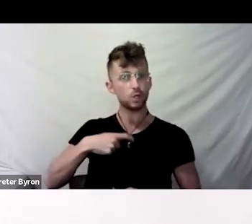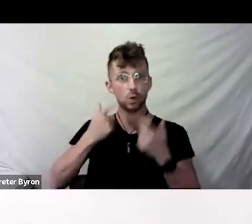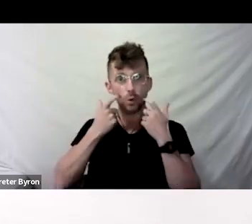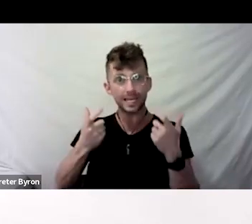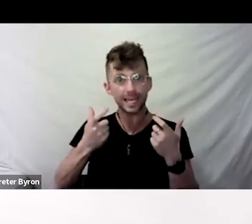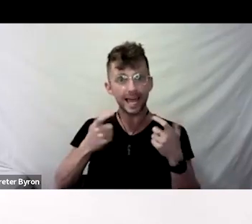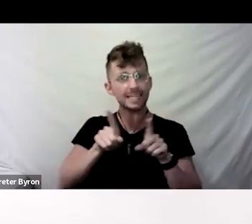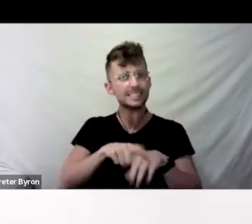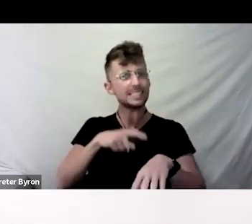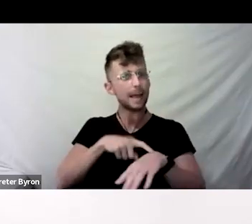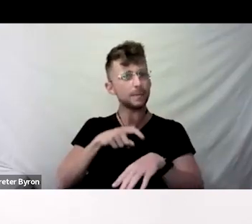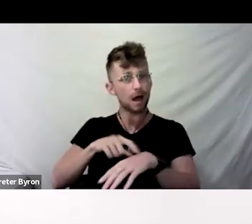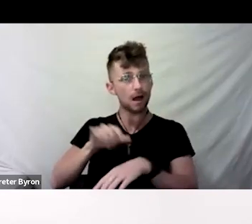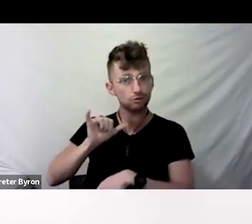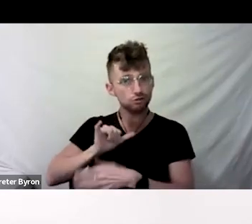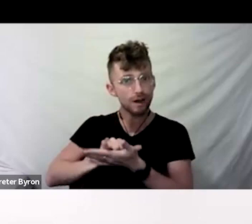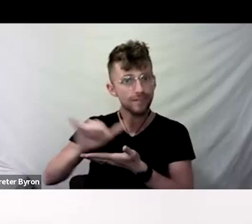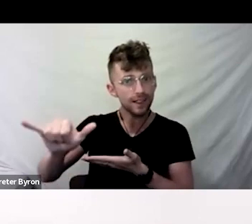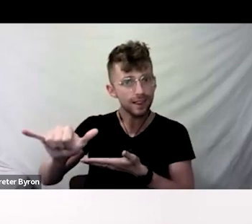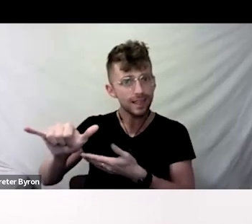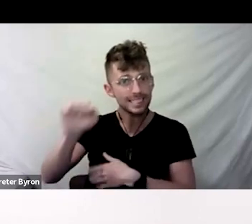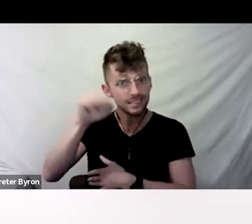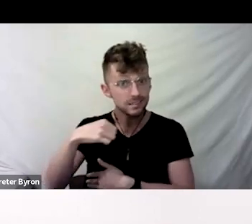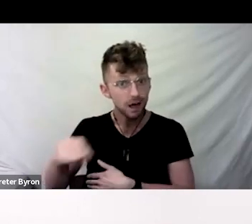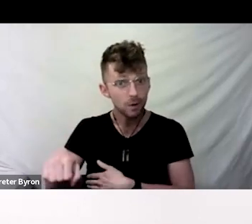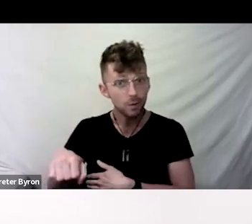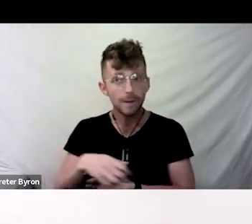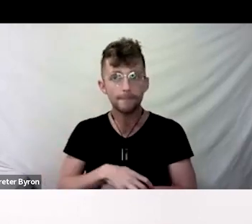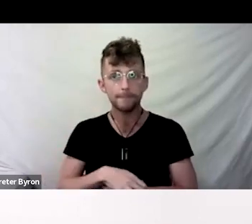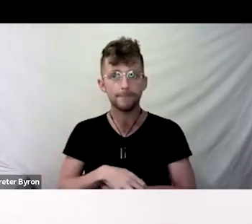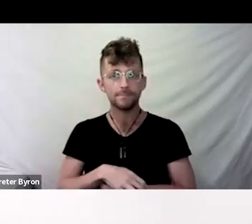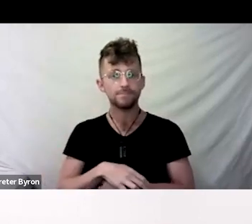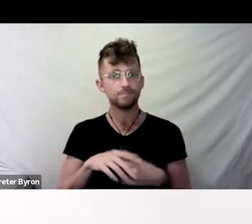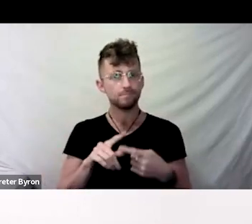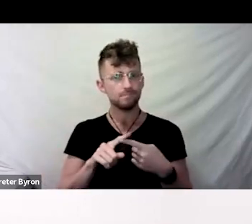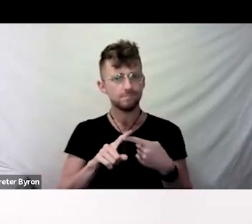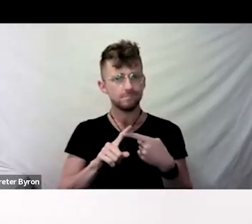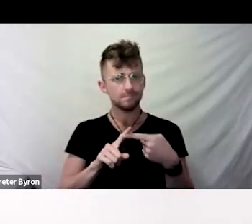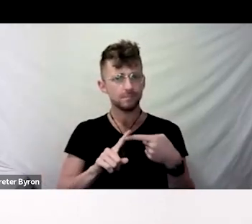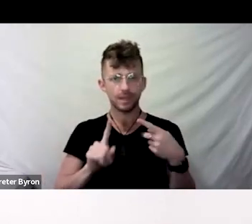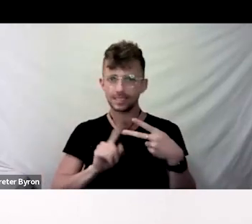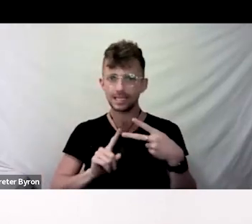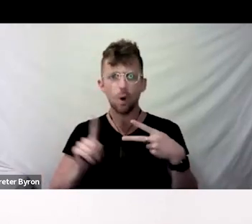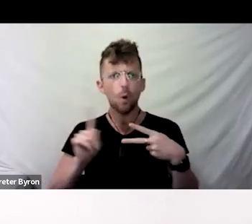And the second is, what the additional cost that you incur